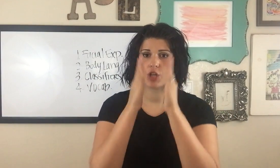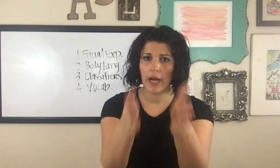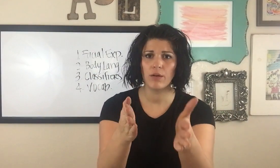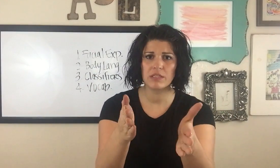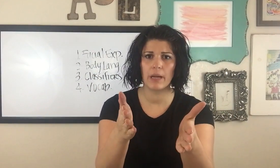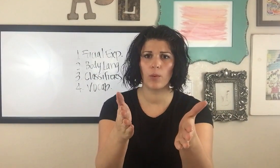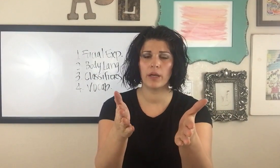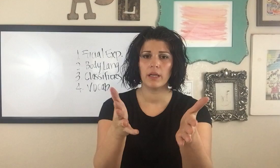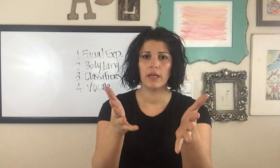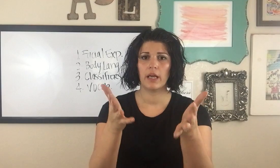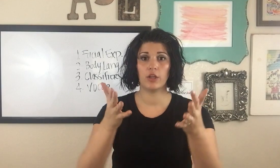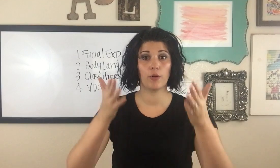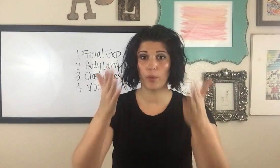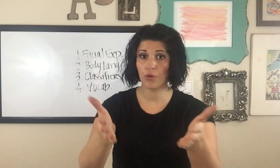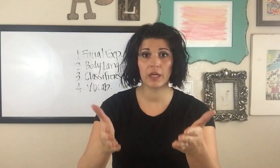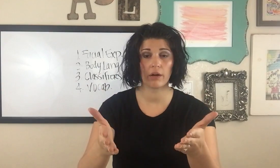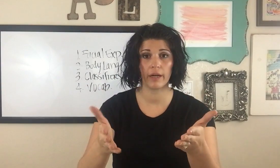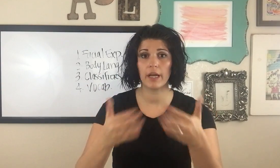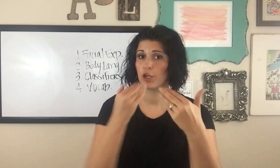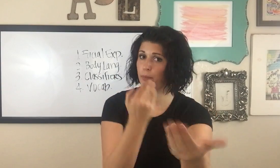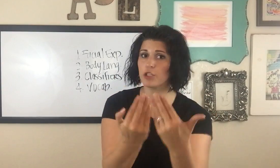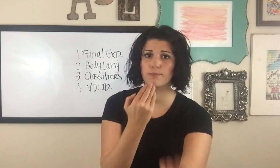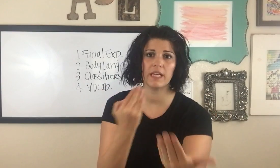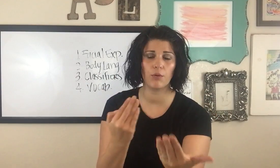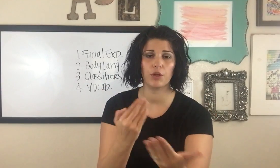you're talking with someone in your both hearing and you're both speaking with